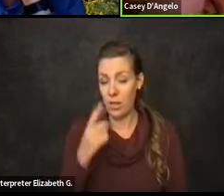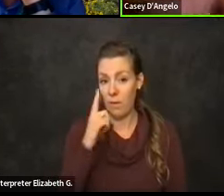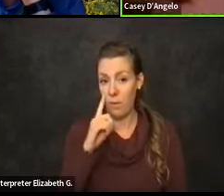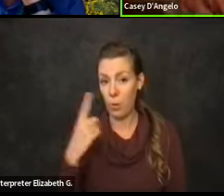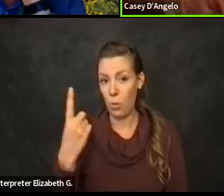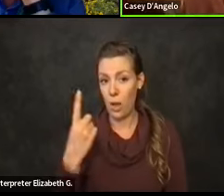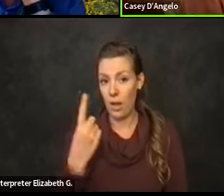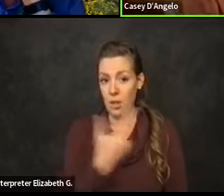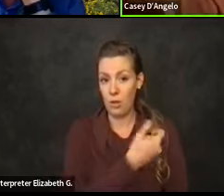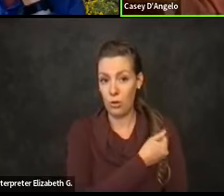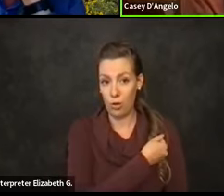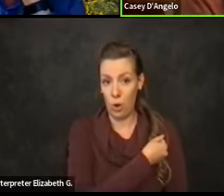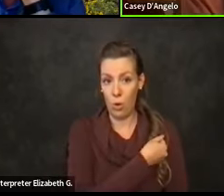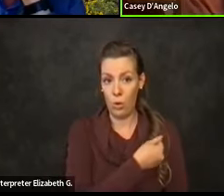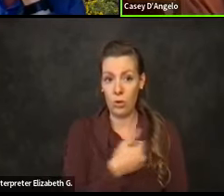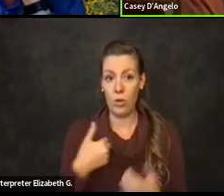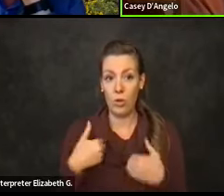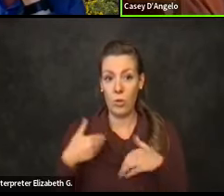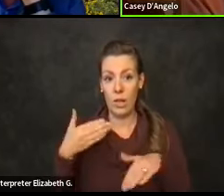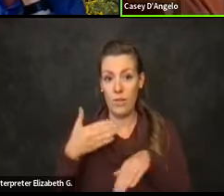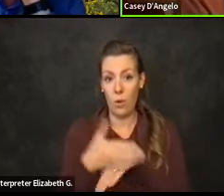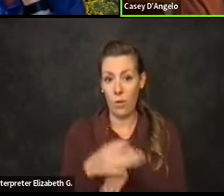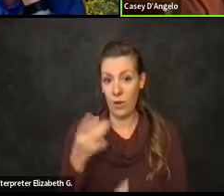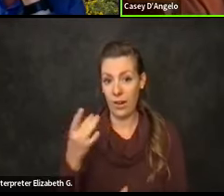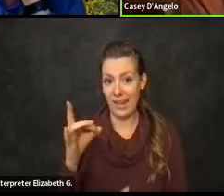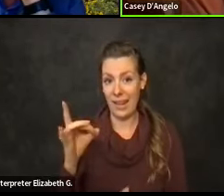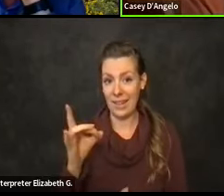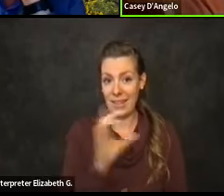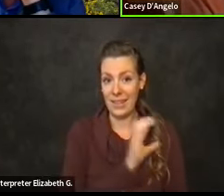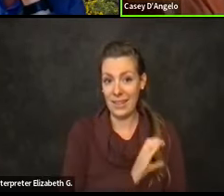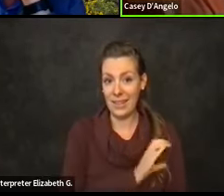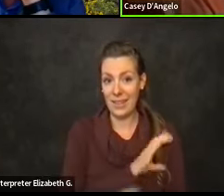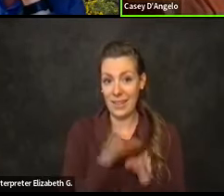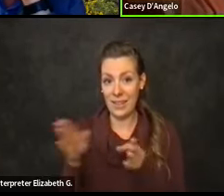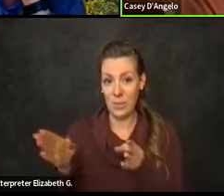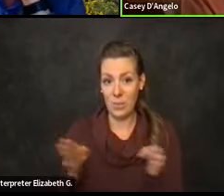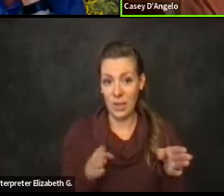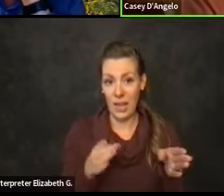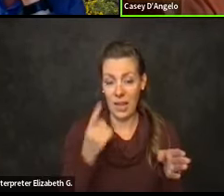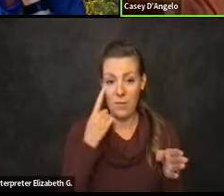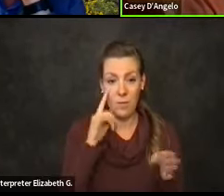We have over 18 clinics planned for starting in January, and so we're looking